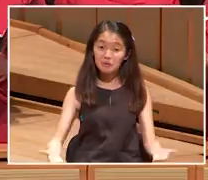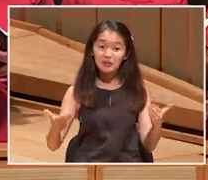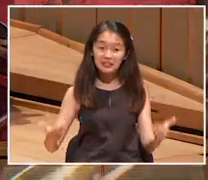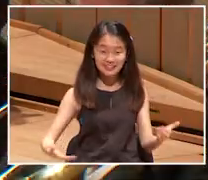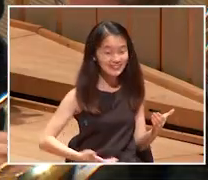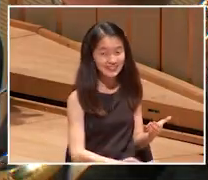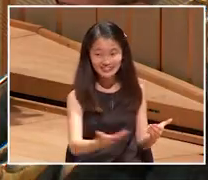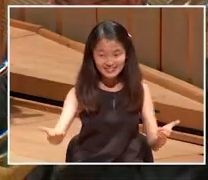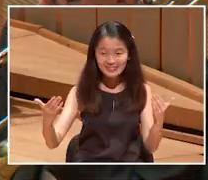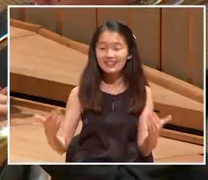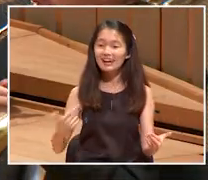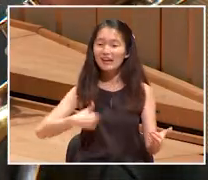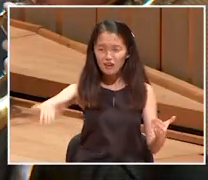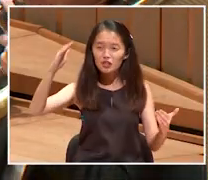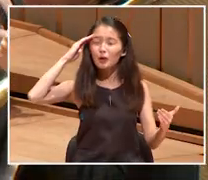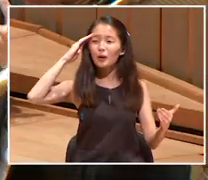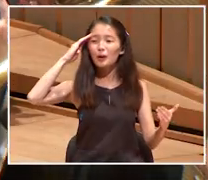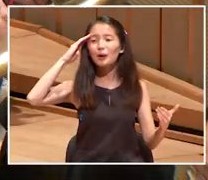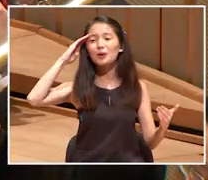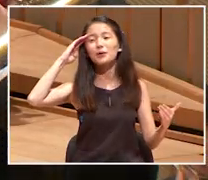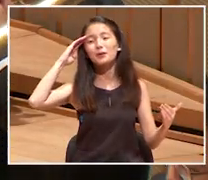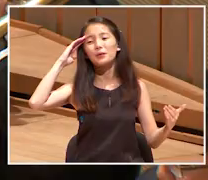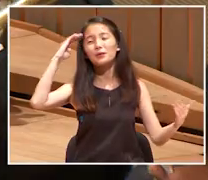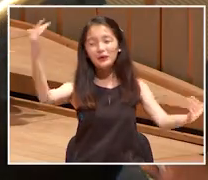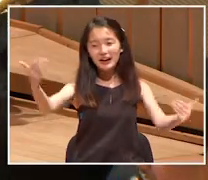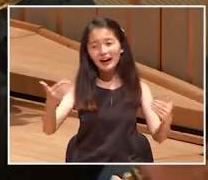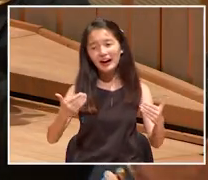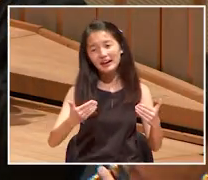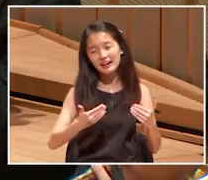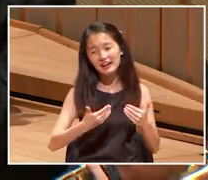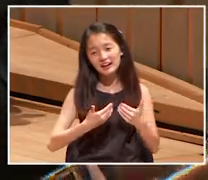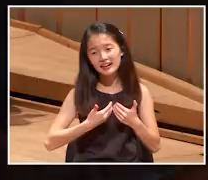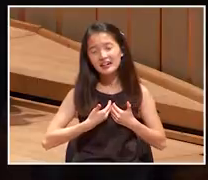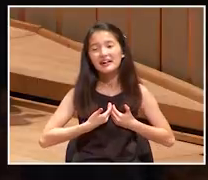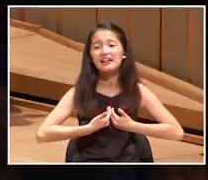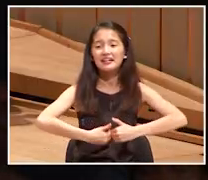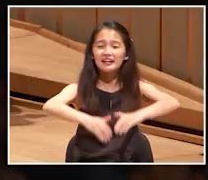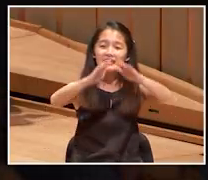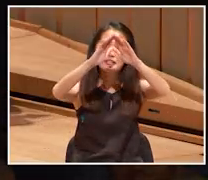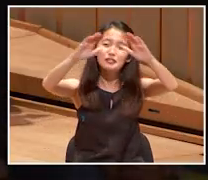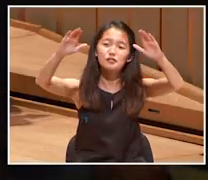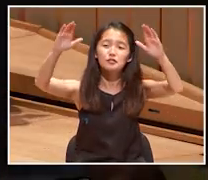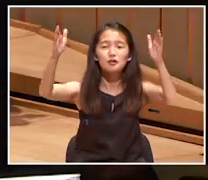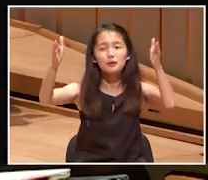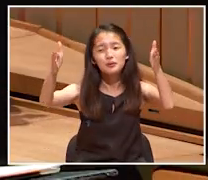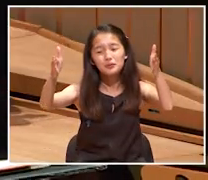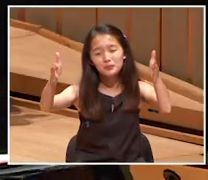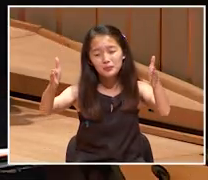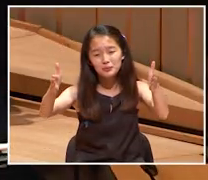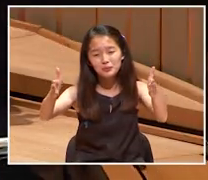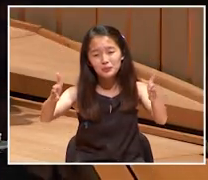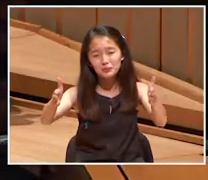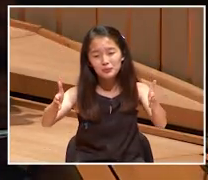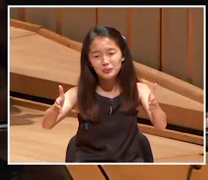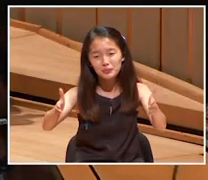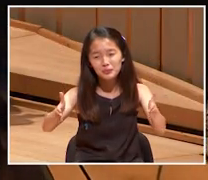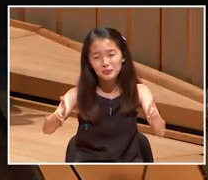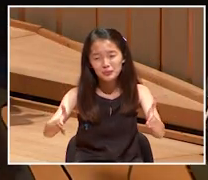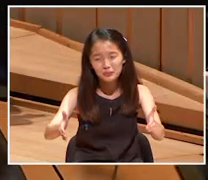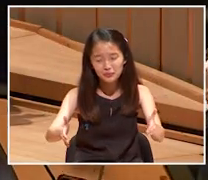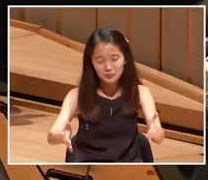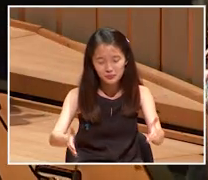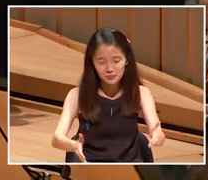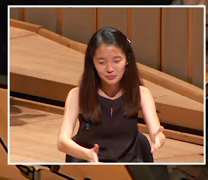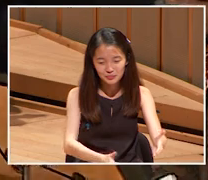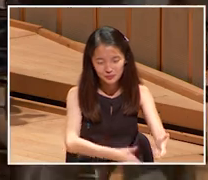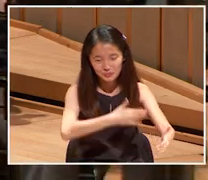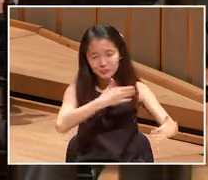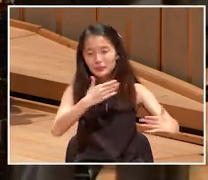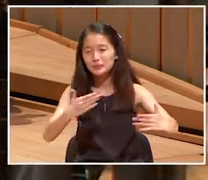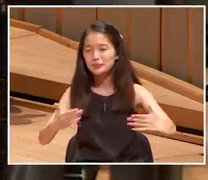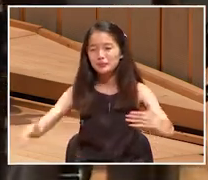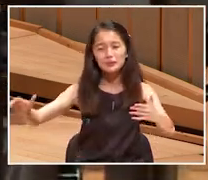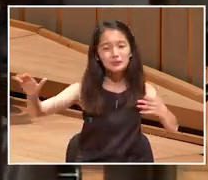For this is where I know it's home